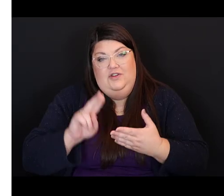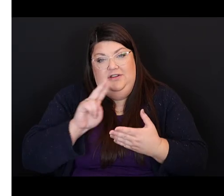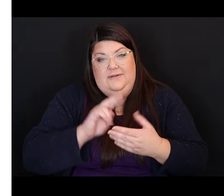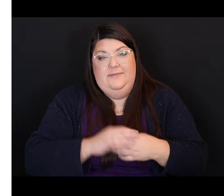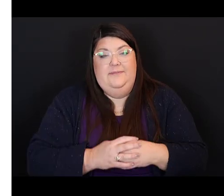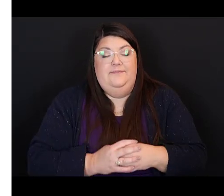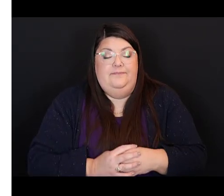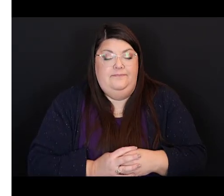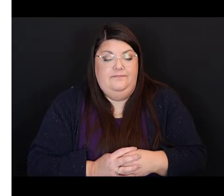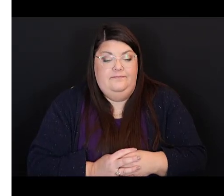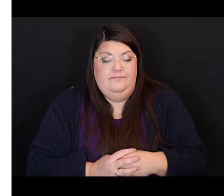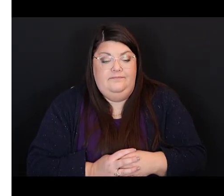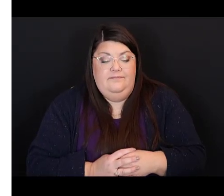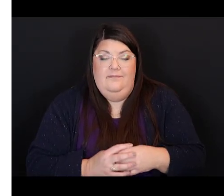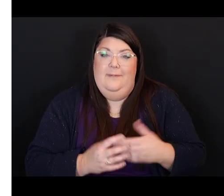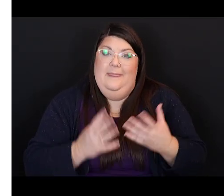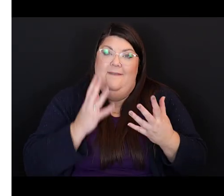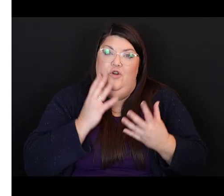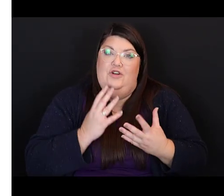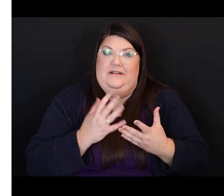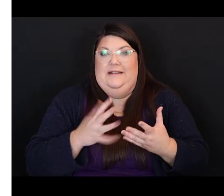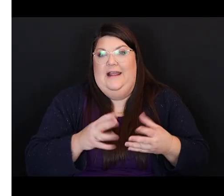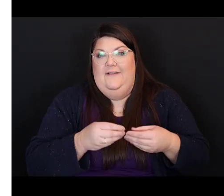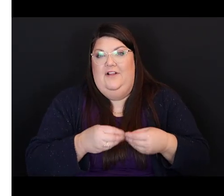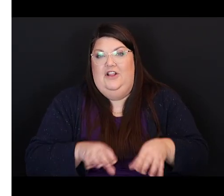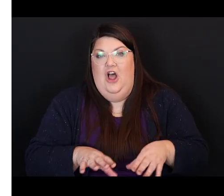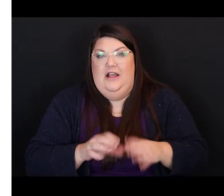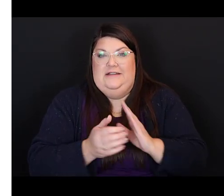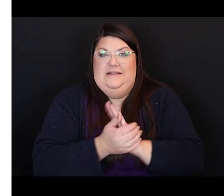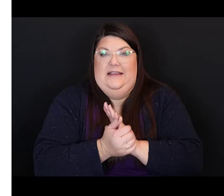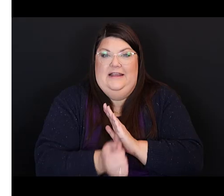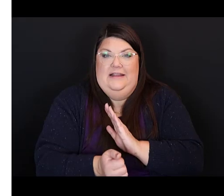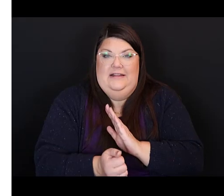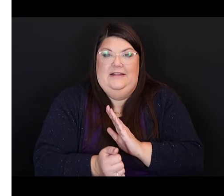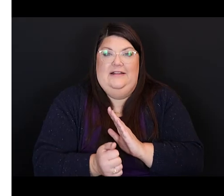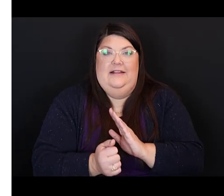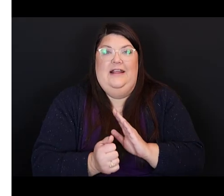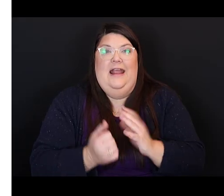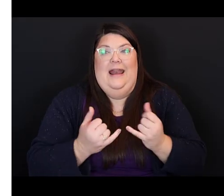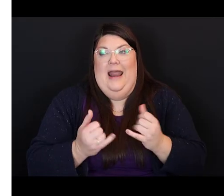unfortunately like lost skill sets, and I think a lot of agencies are starting to say hey we've got